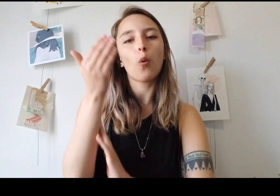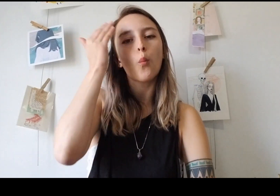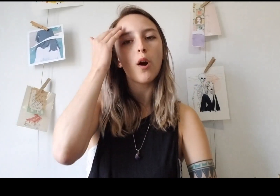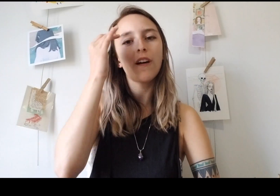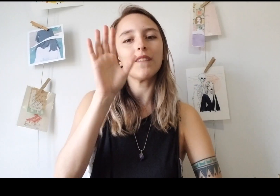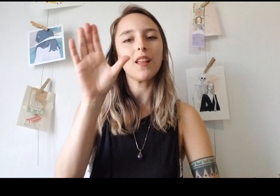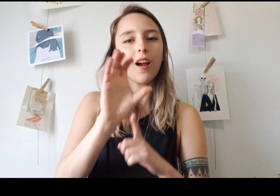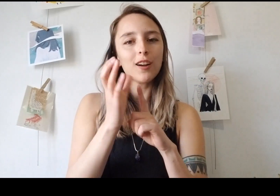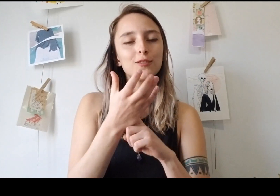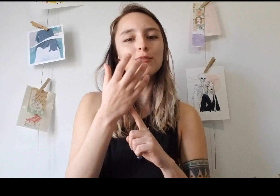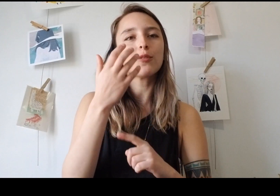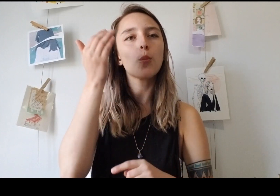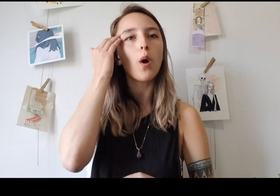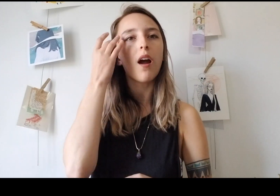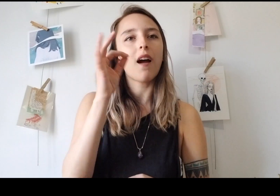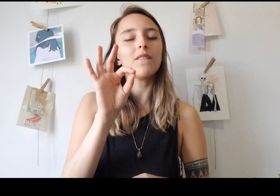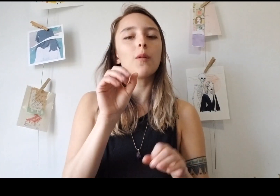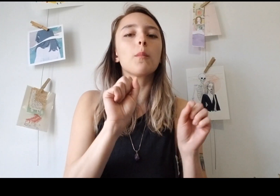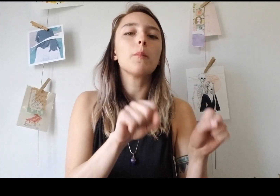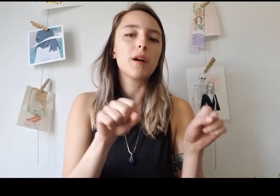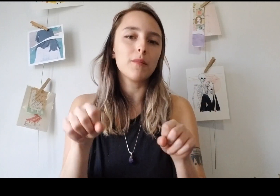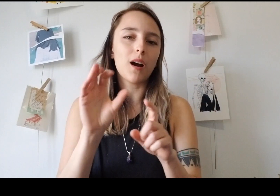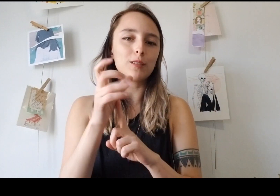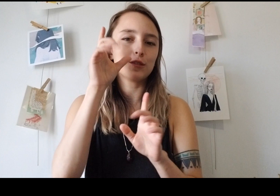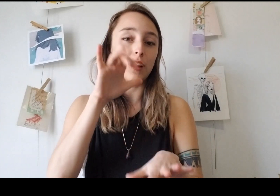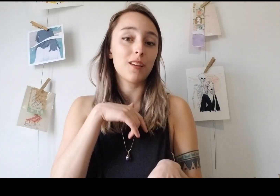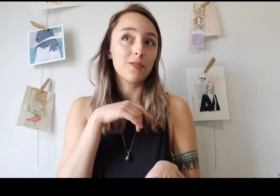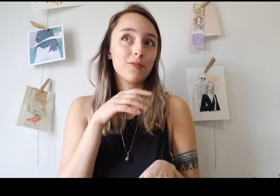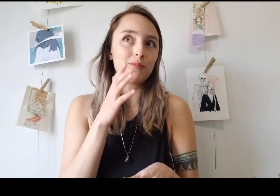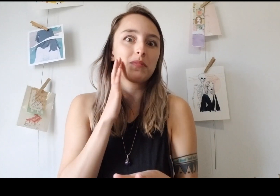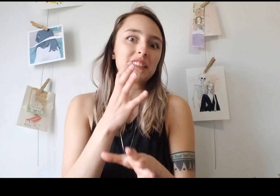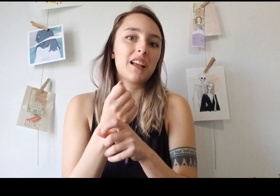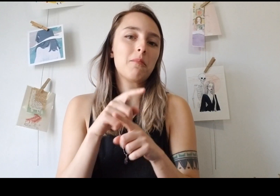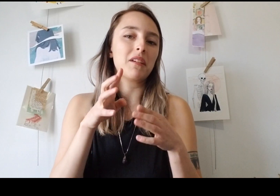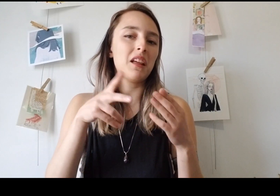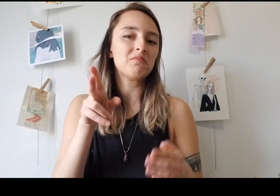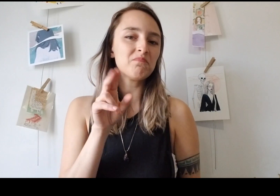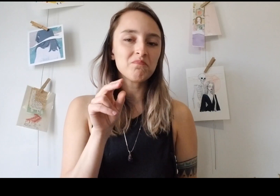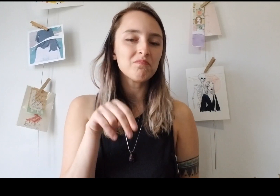I became aware about Japanese culture and what culture shock I might experience, but it didn't happen.